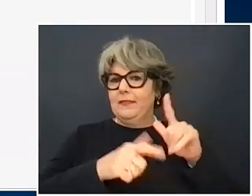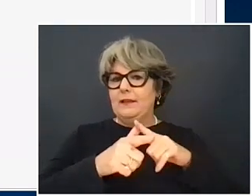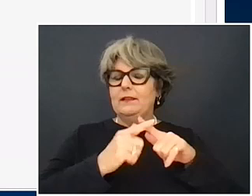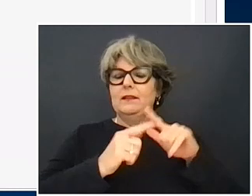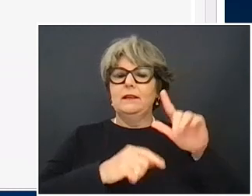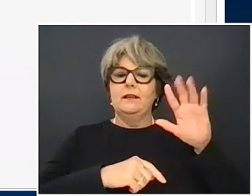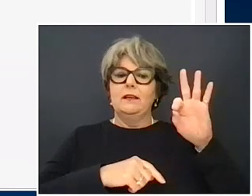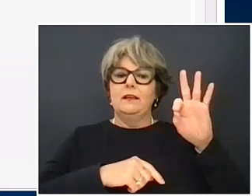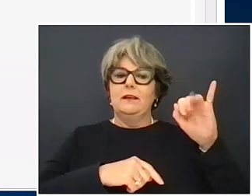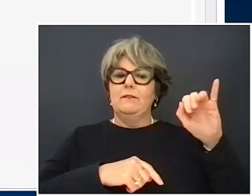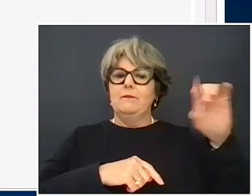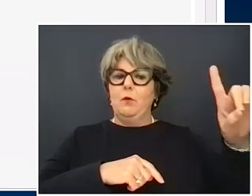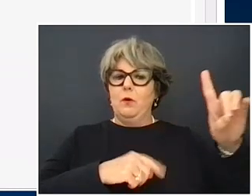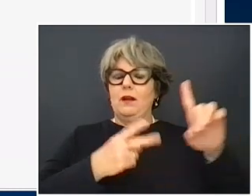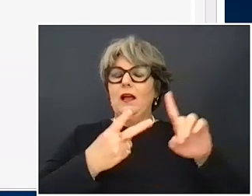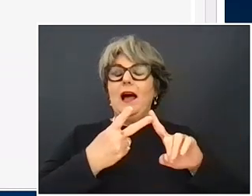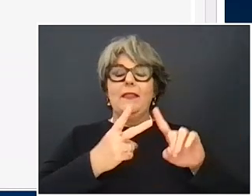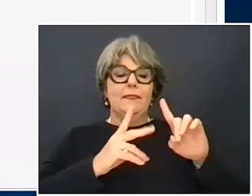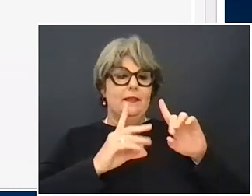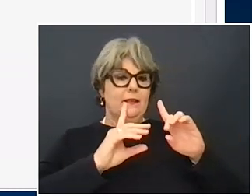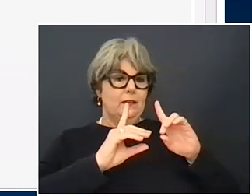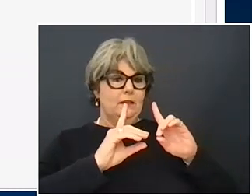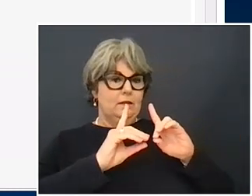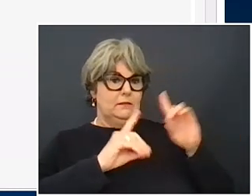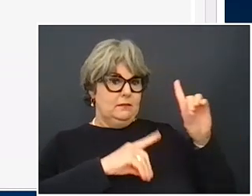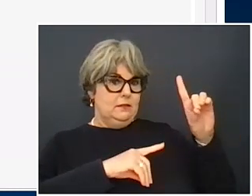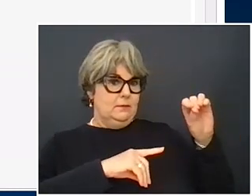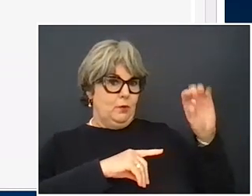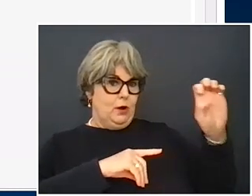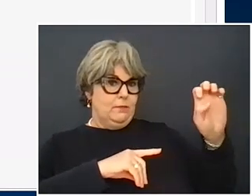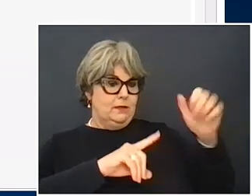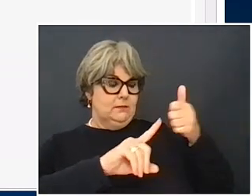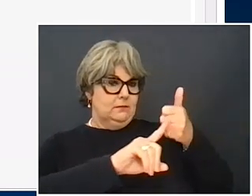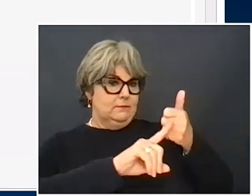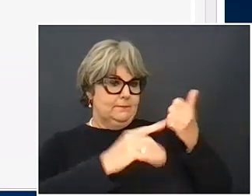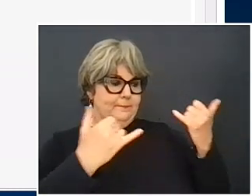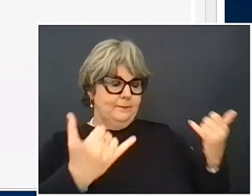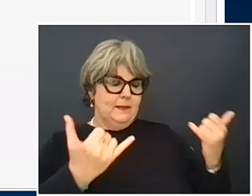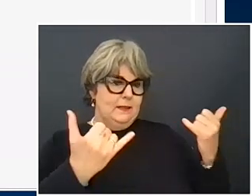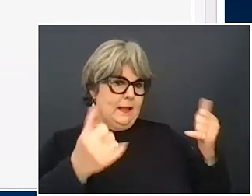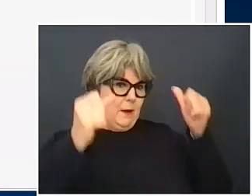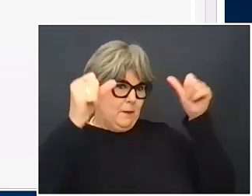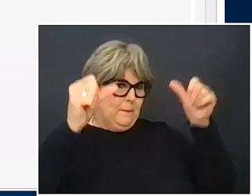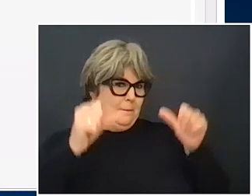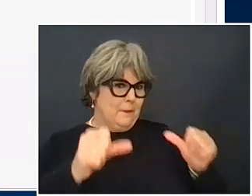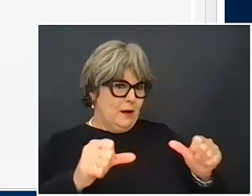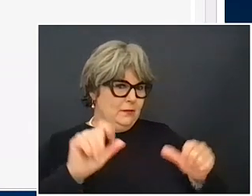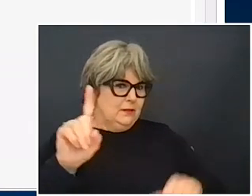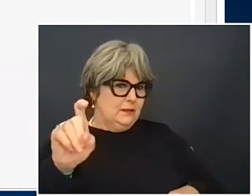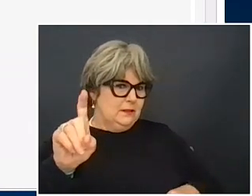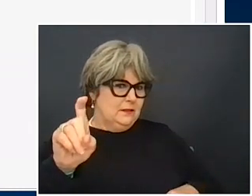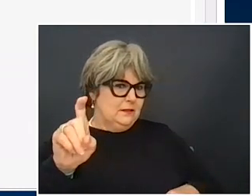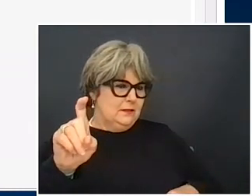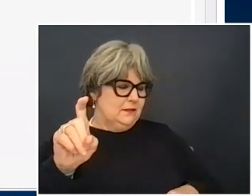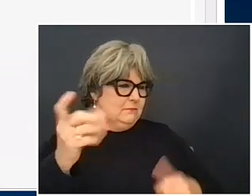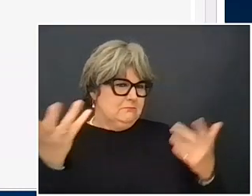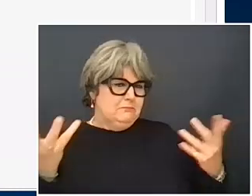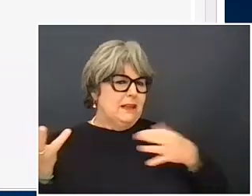I think the Department- does the Department now post them? I'm just curious where this came from.